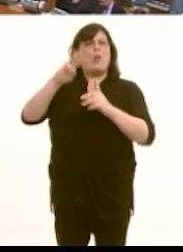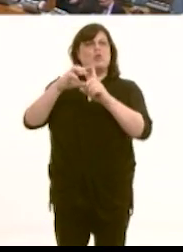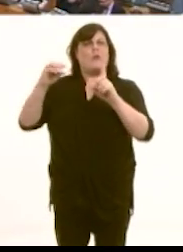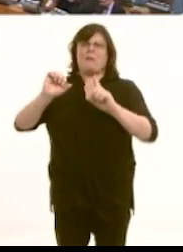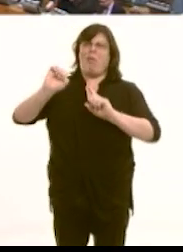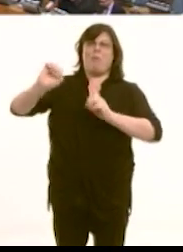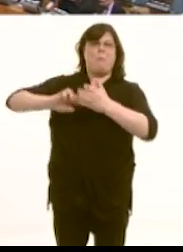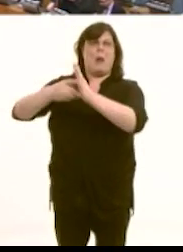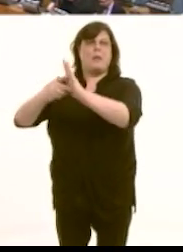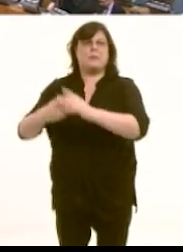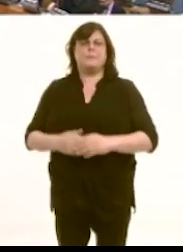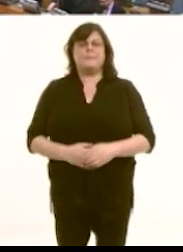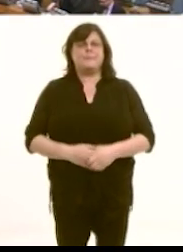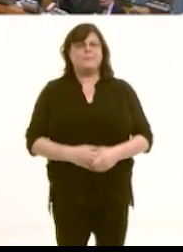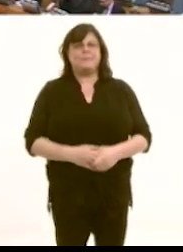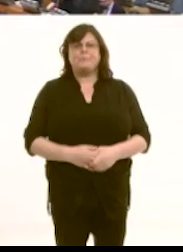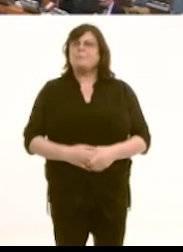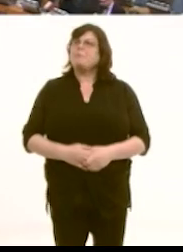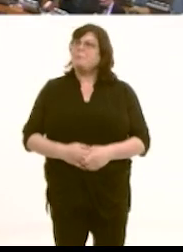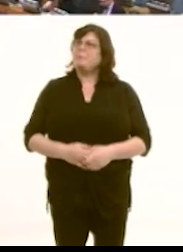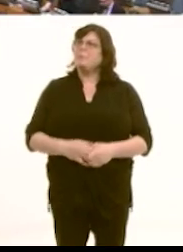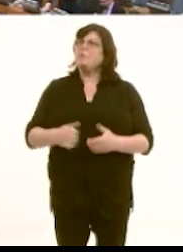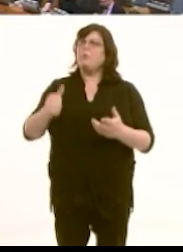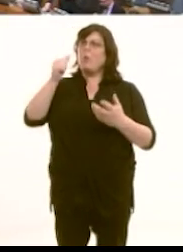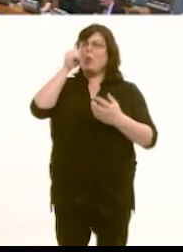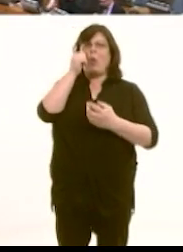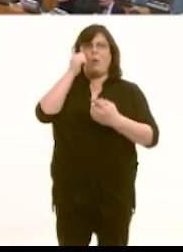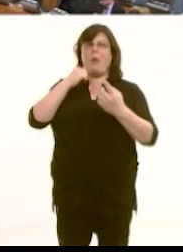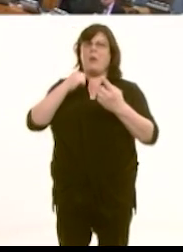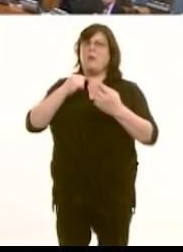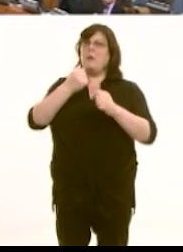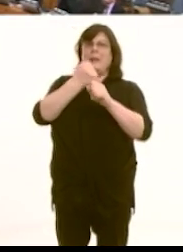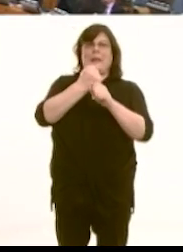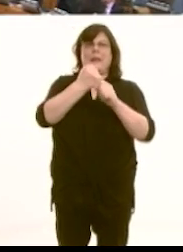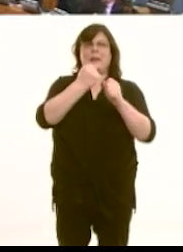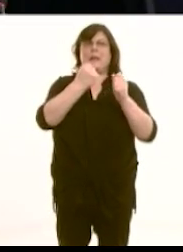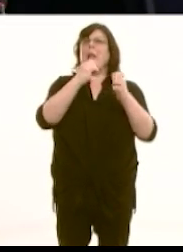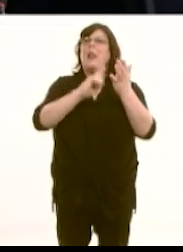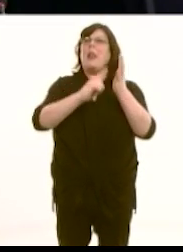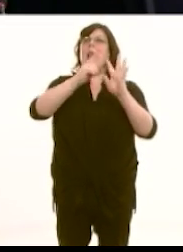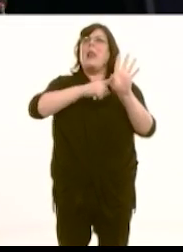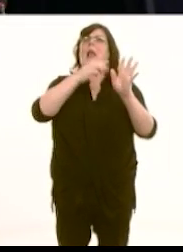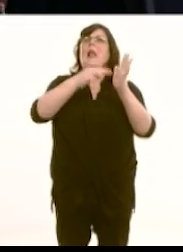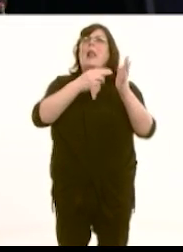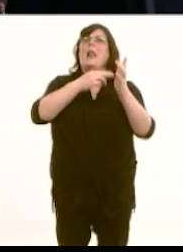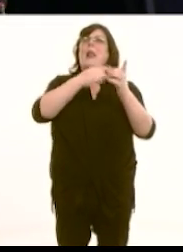Llyr Gruffydd: This spirit of collaboration and investment that Lynne Neagle mentioned, of course, has led to a situation in north Wales where the Betsi Cadwaladr University